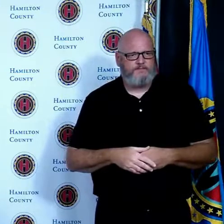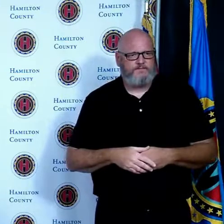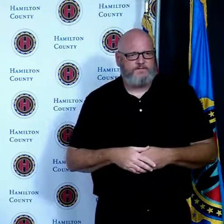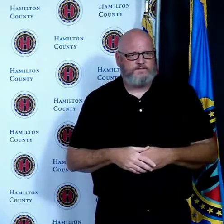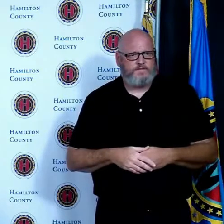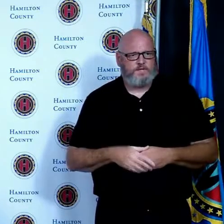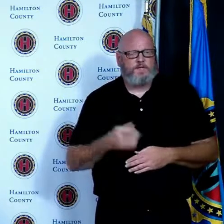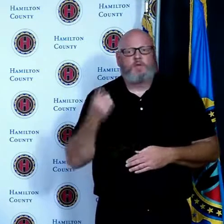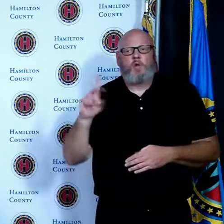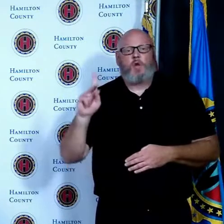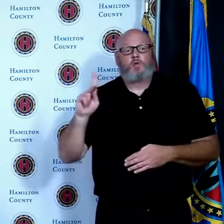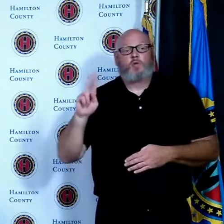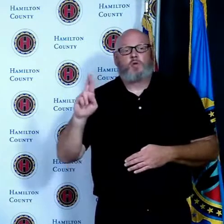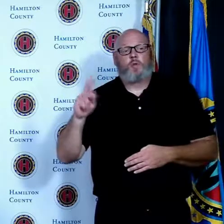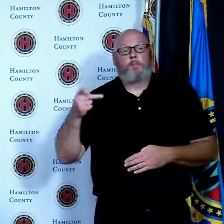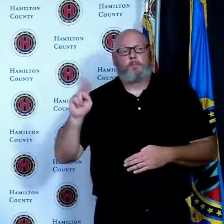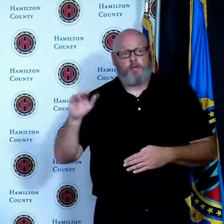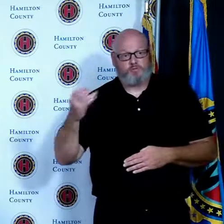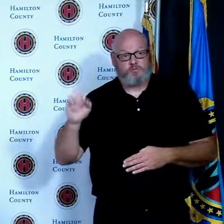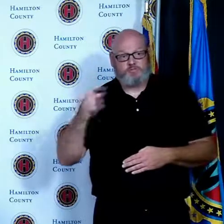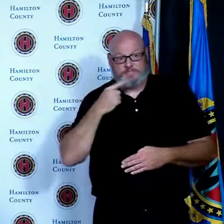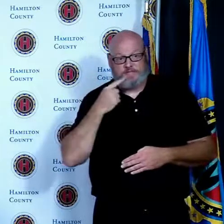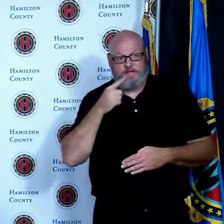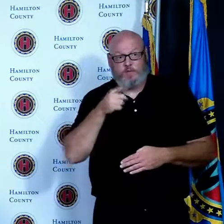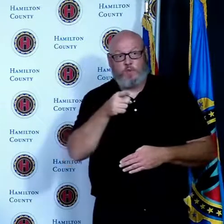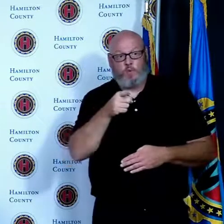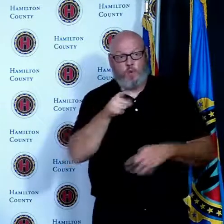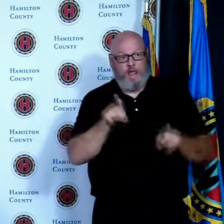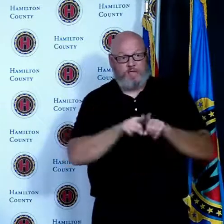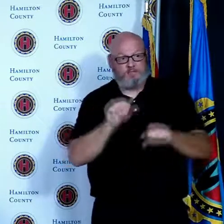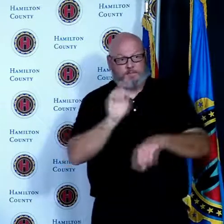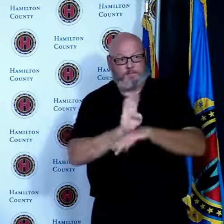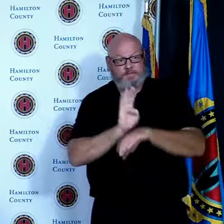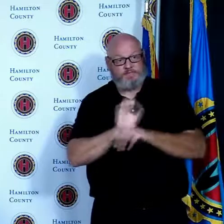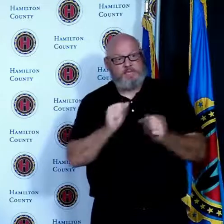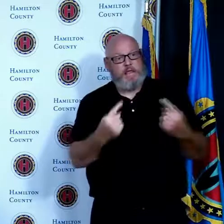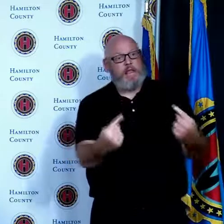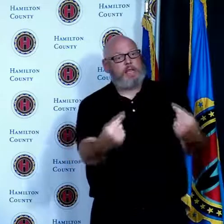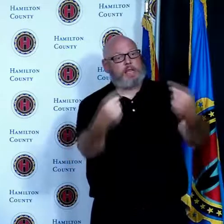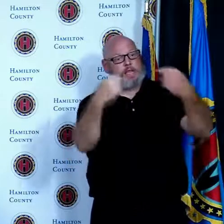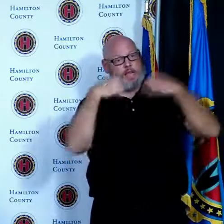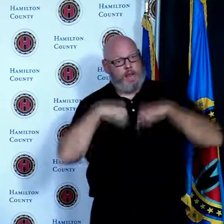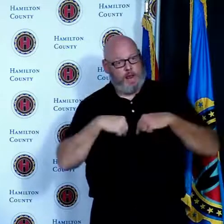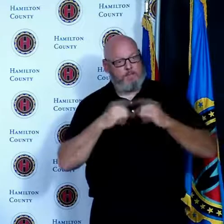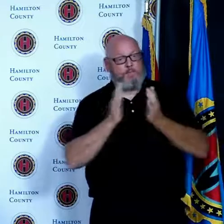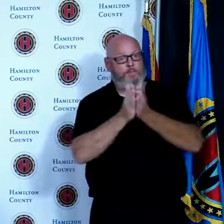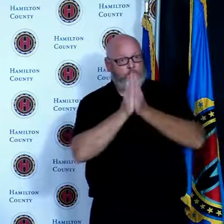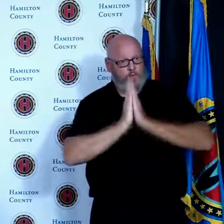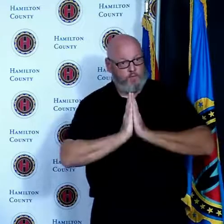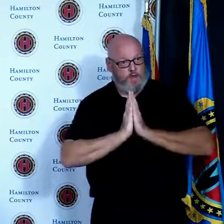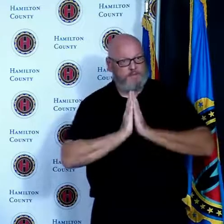be able to enter into the intake form if you want to request testing for your organization but then also with